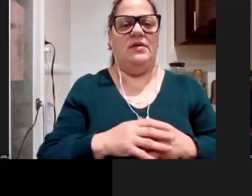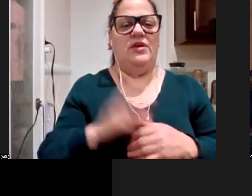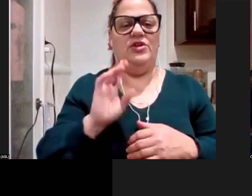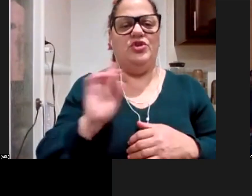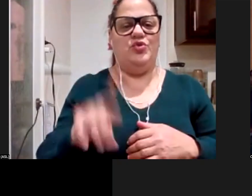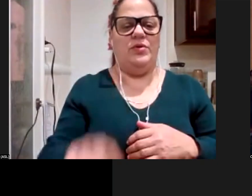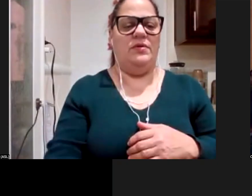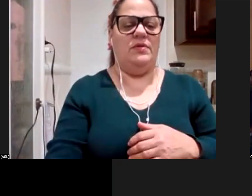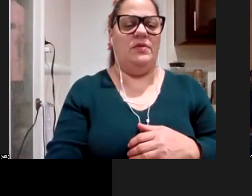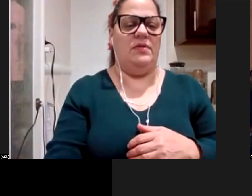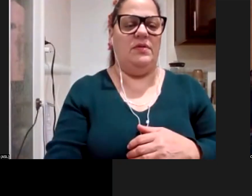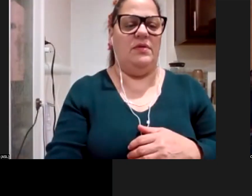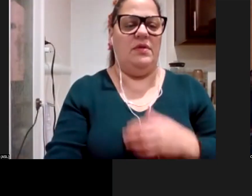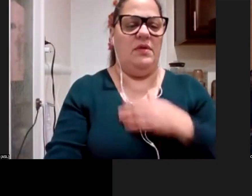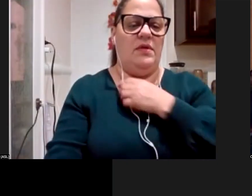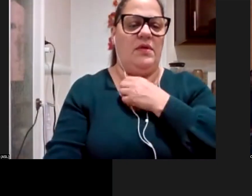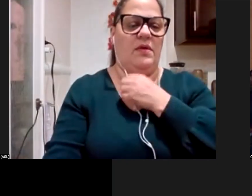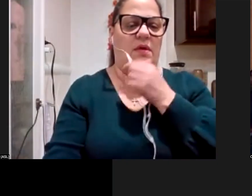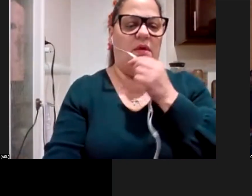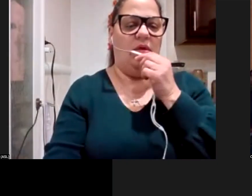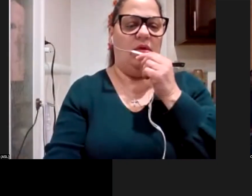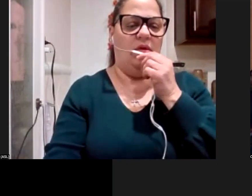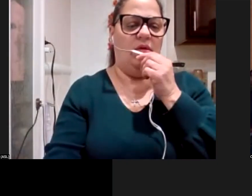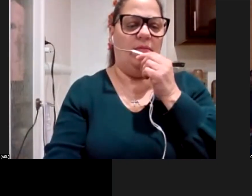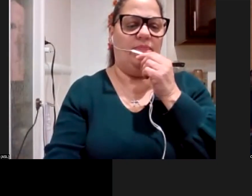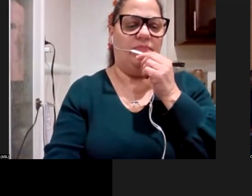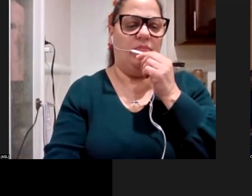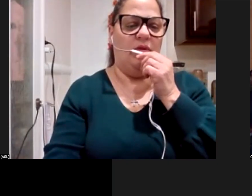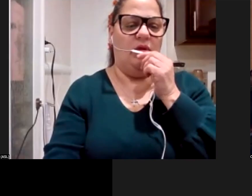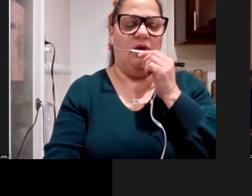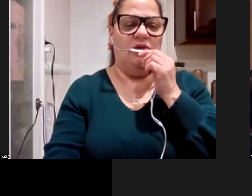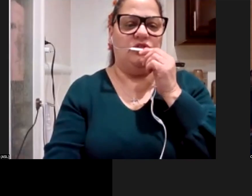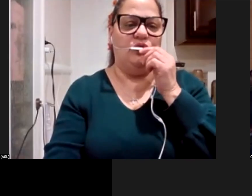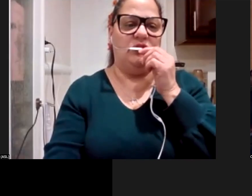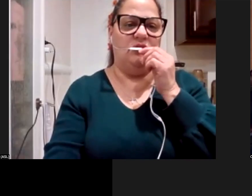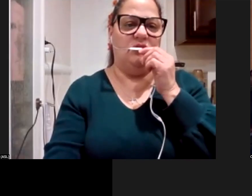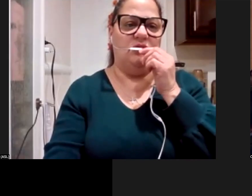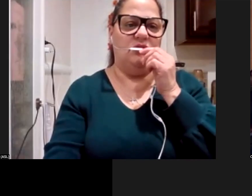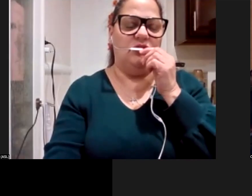I saw it in Washington DC. Uh, the one I saw, but you're saying anything about it.